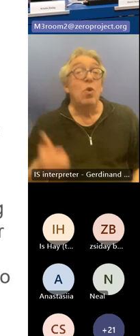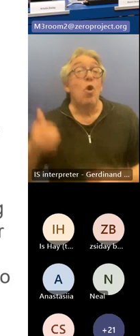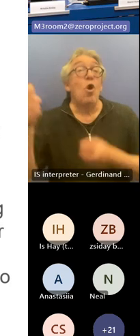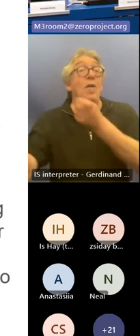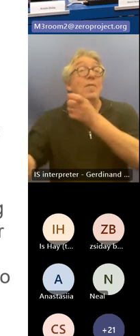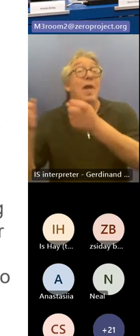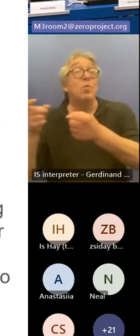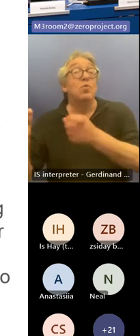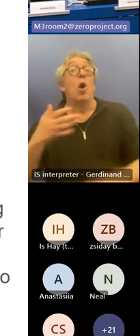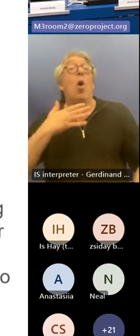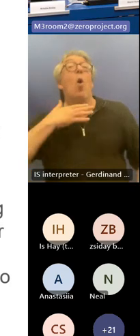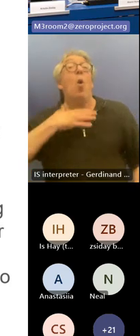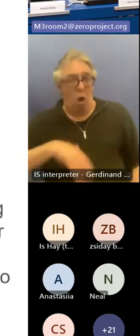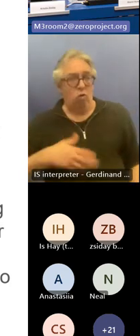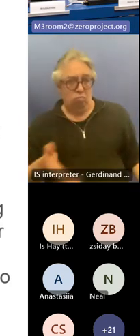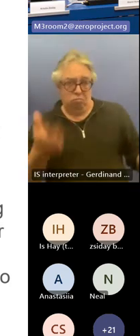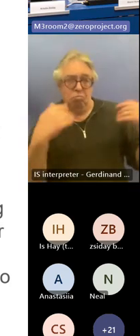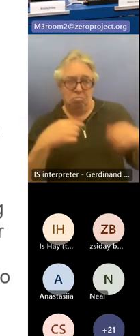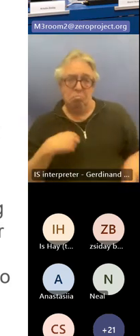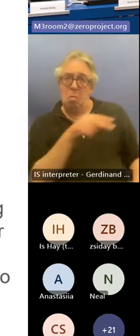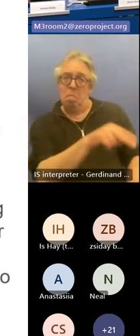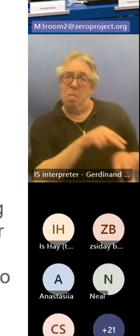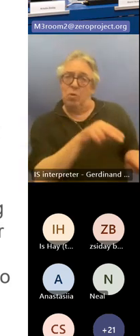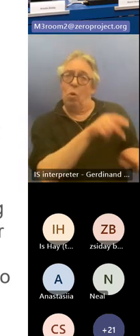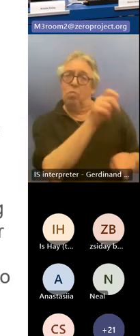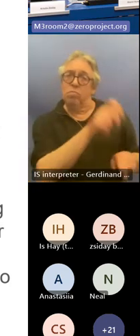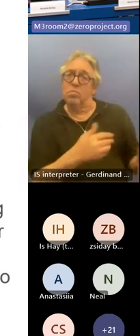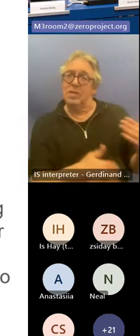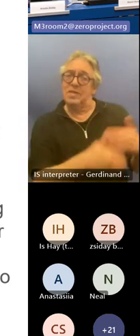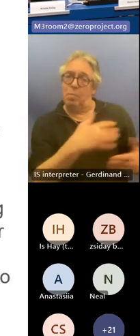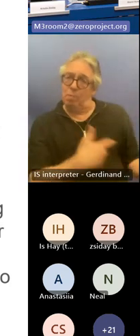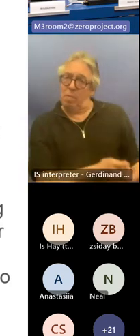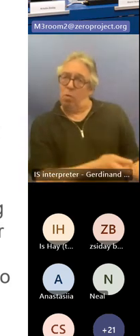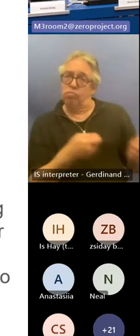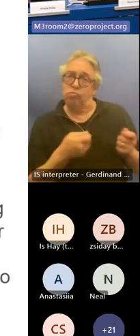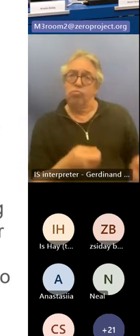pretty awesome. I just wanted about this which is really important before I play a video. It is